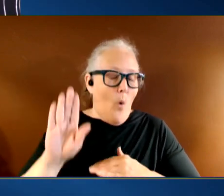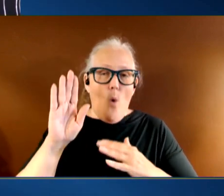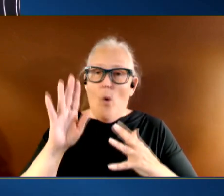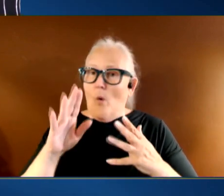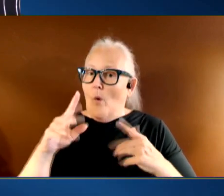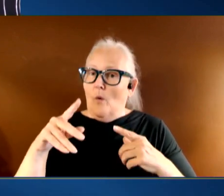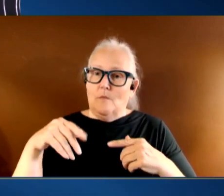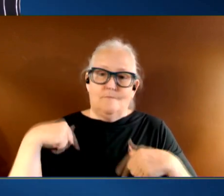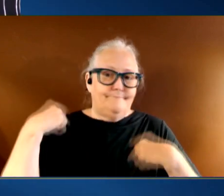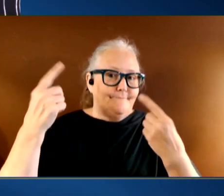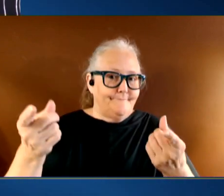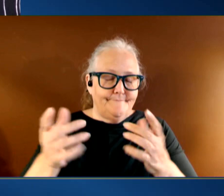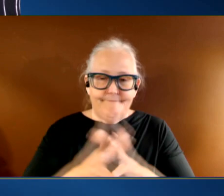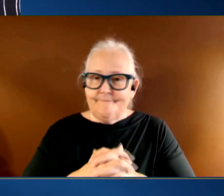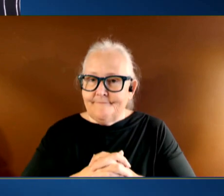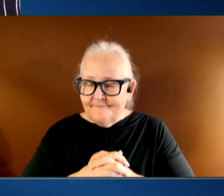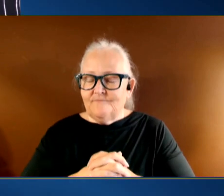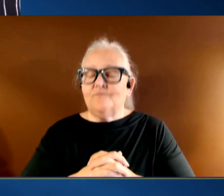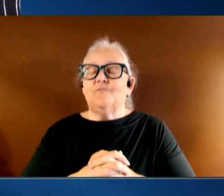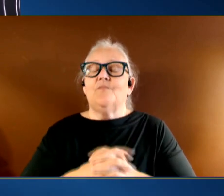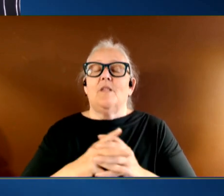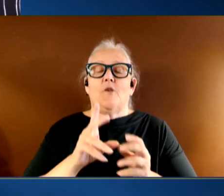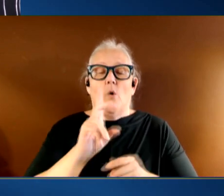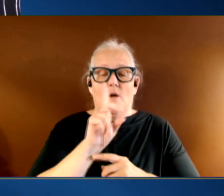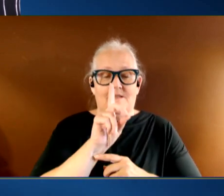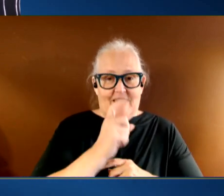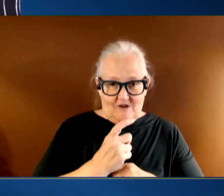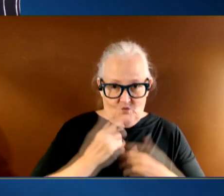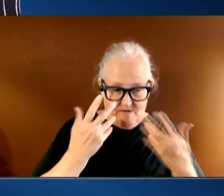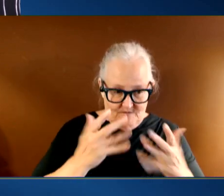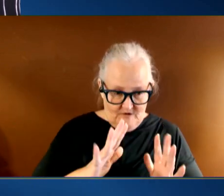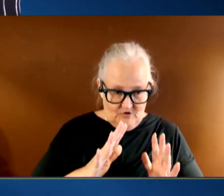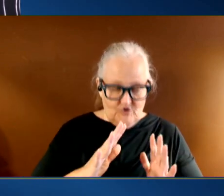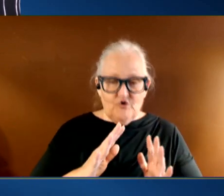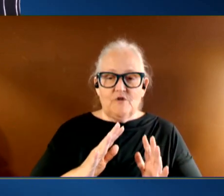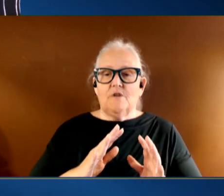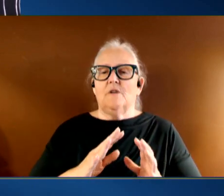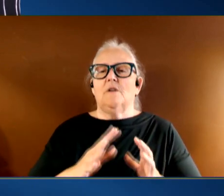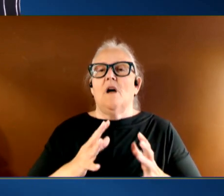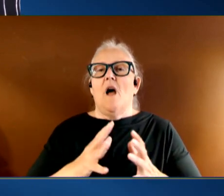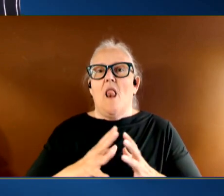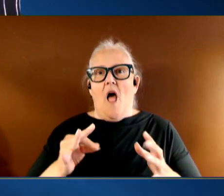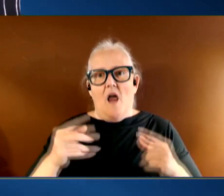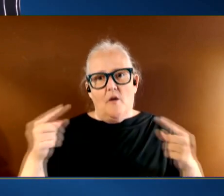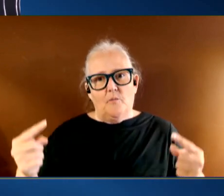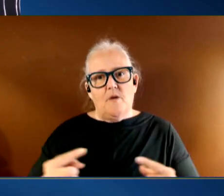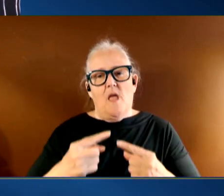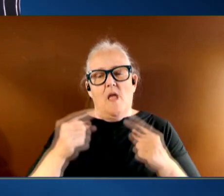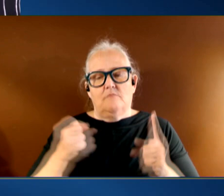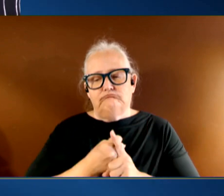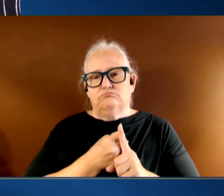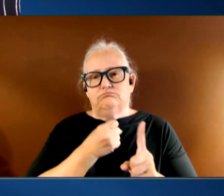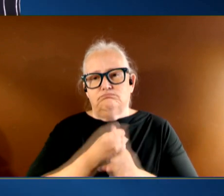after I was diagnosed, we had a lot of pain crises up until the age of nine. So, I was constantly in